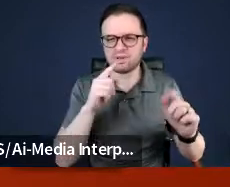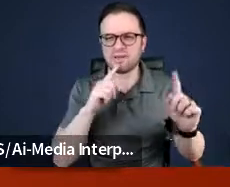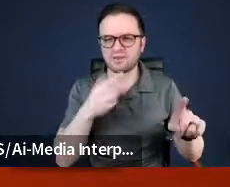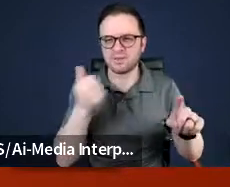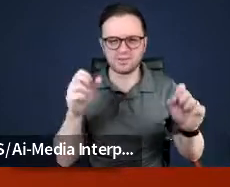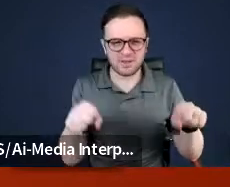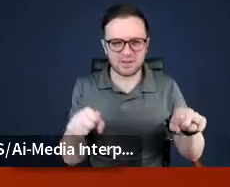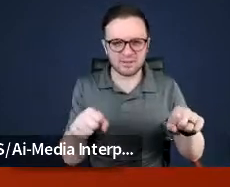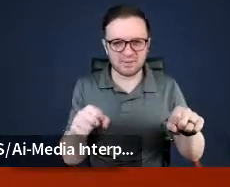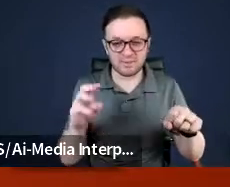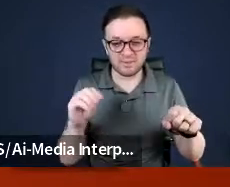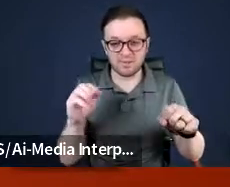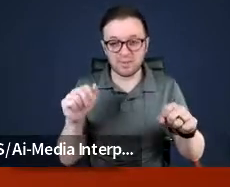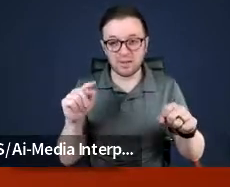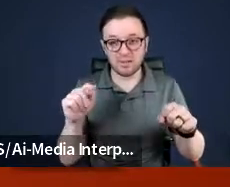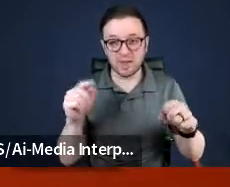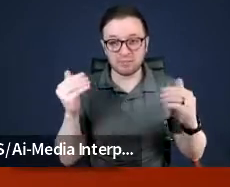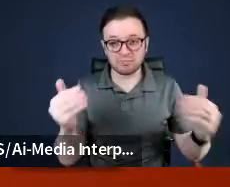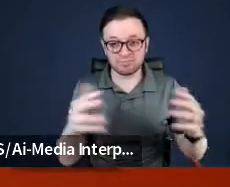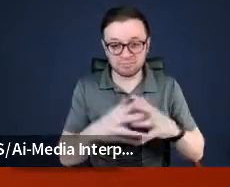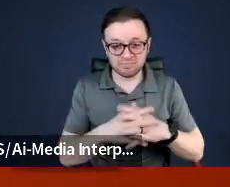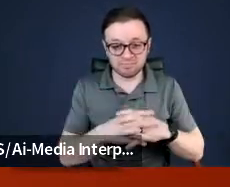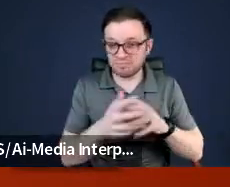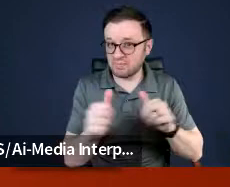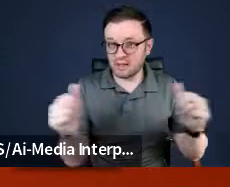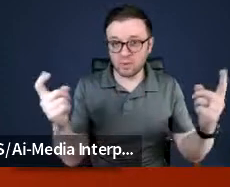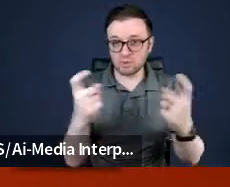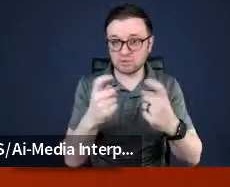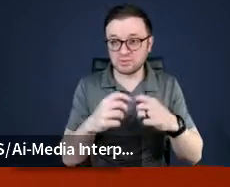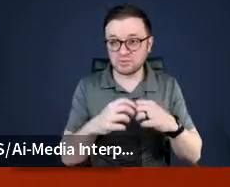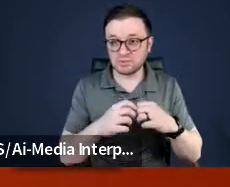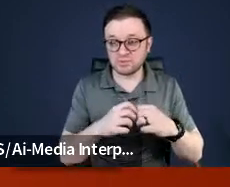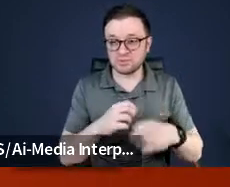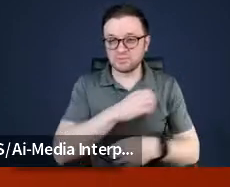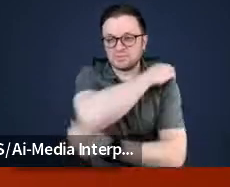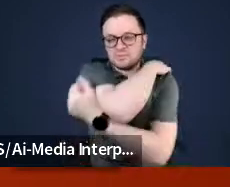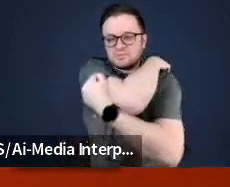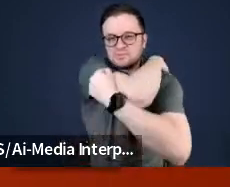You can put them in the chat and we will answer. Between Matt and I